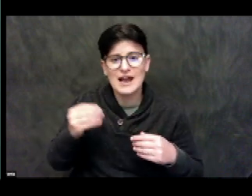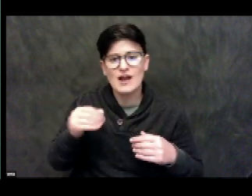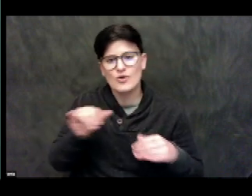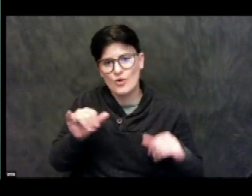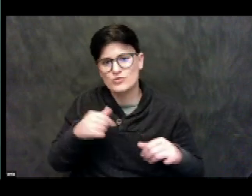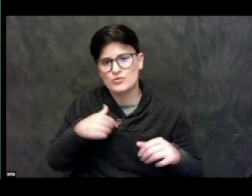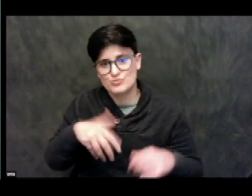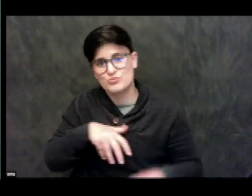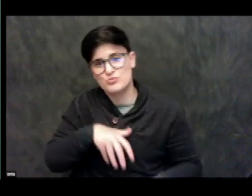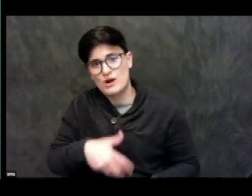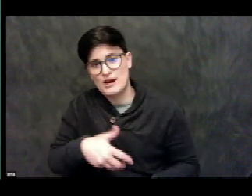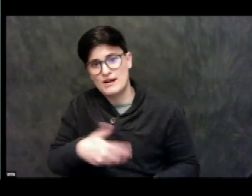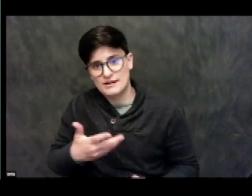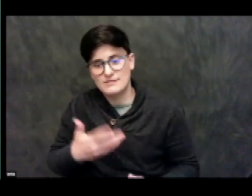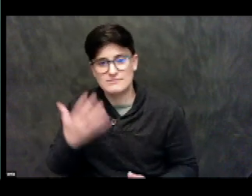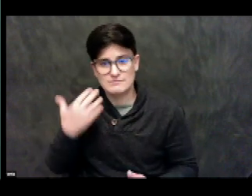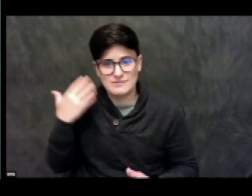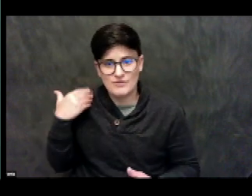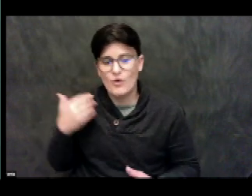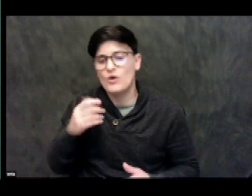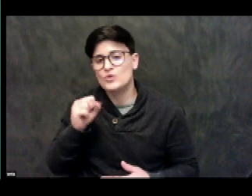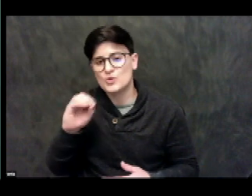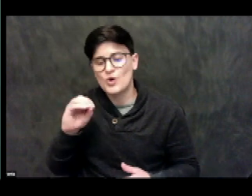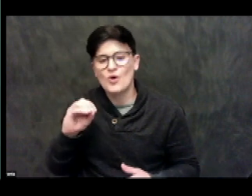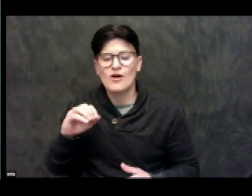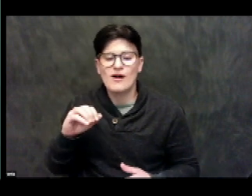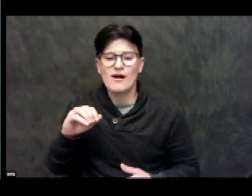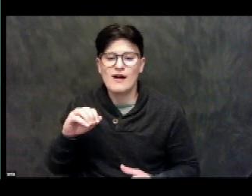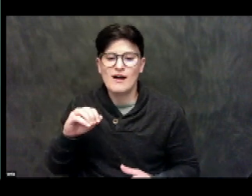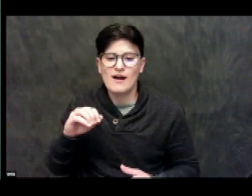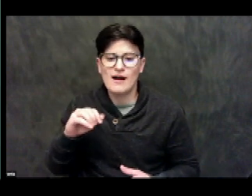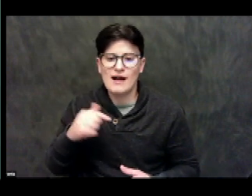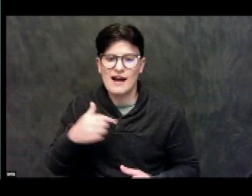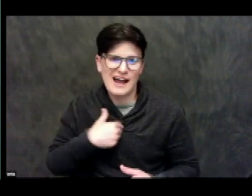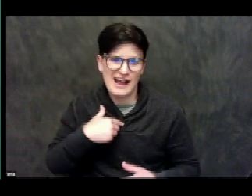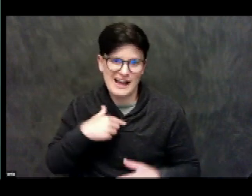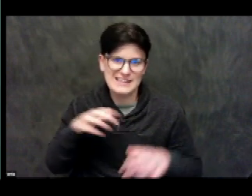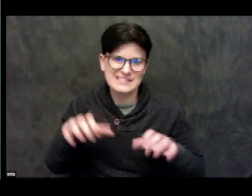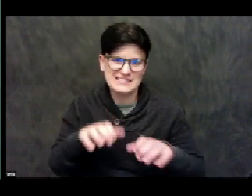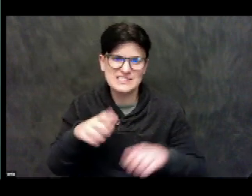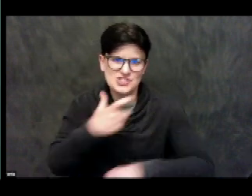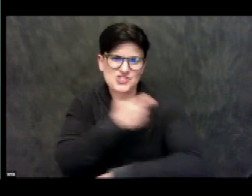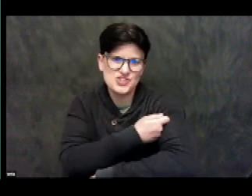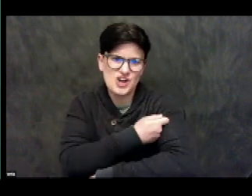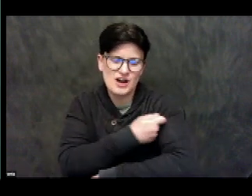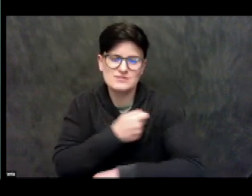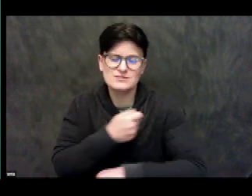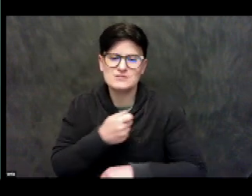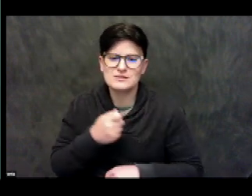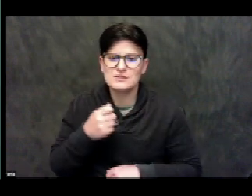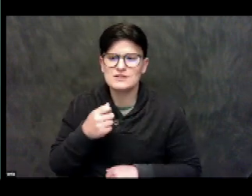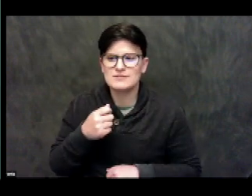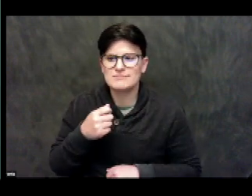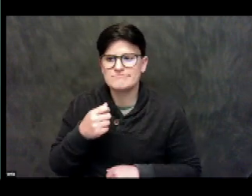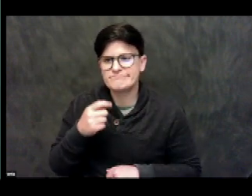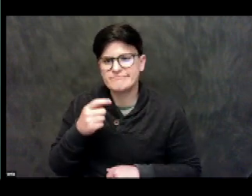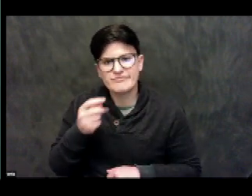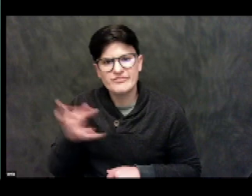So I did the shots for I don't remember how long, but it was a few months afterwards.